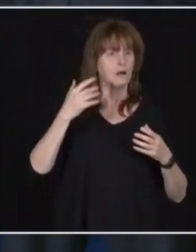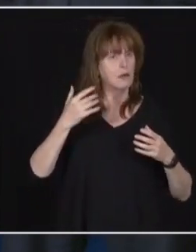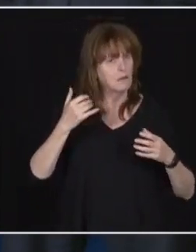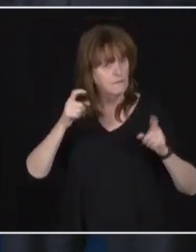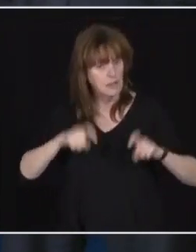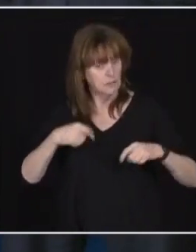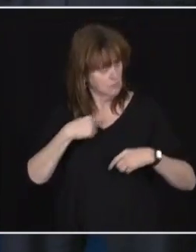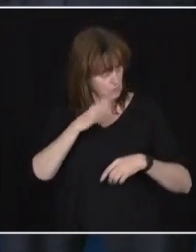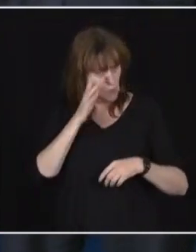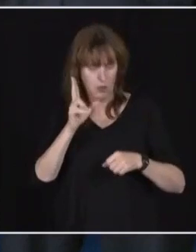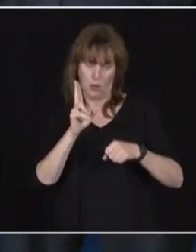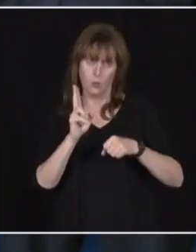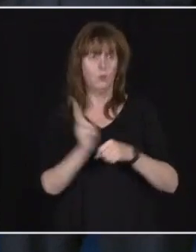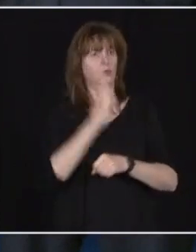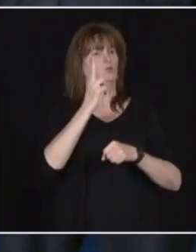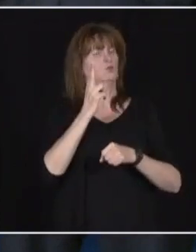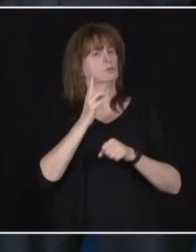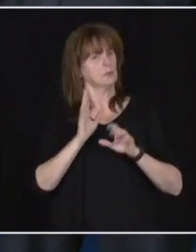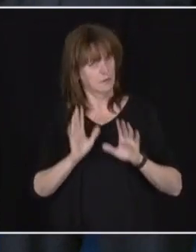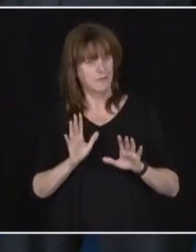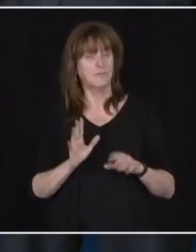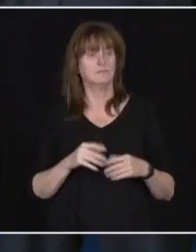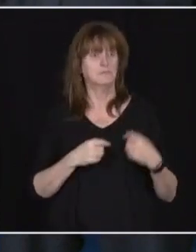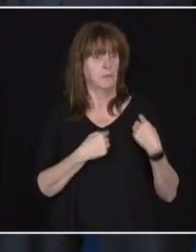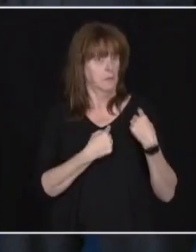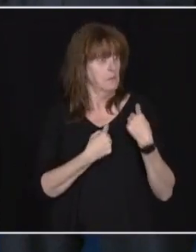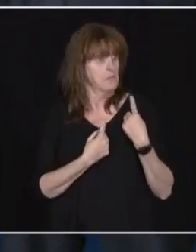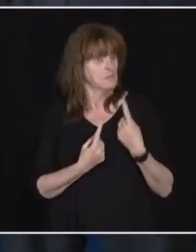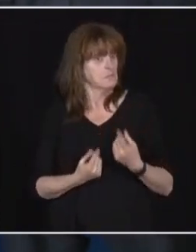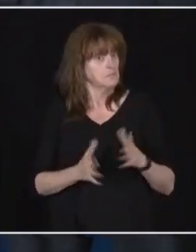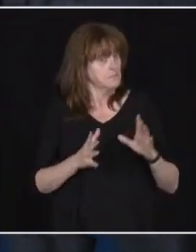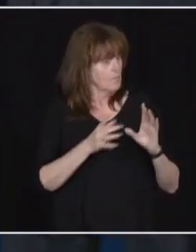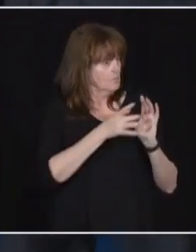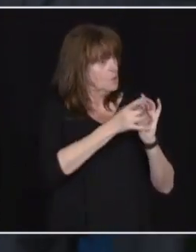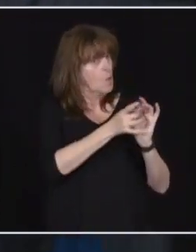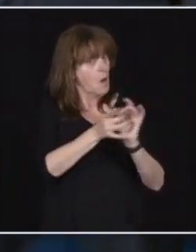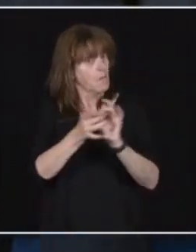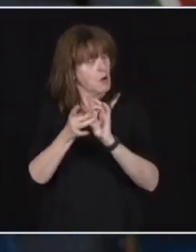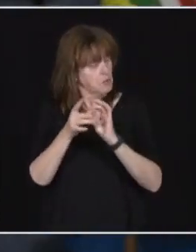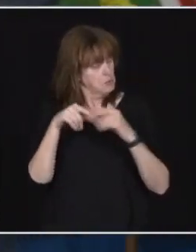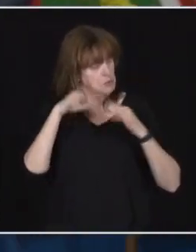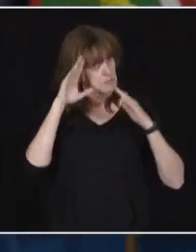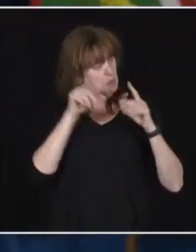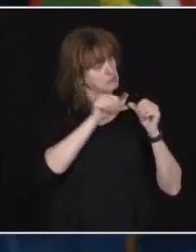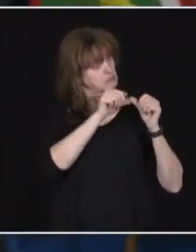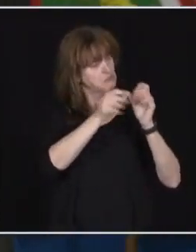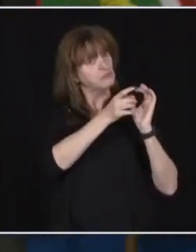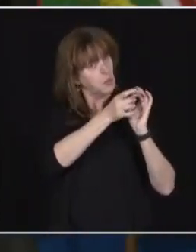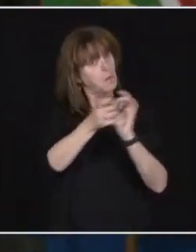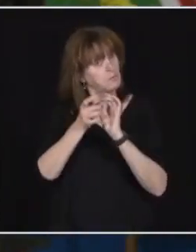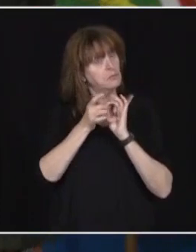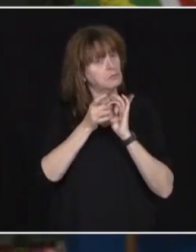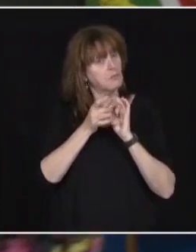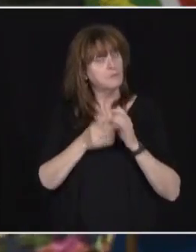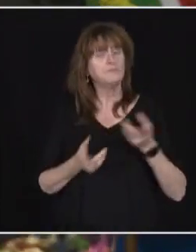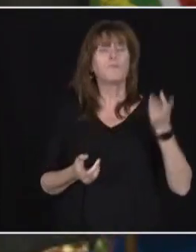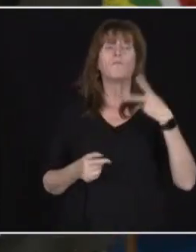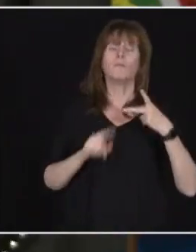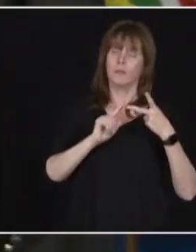attended to and this is something we have to be proactive should we need it we will use it but so far there has been great